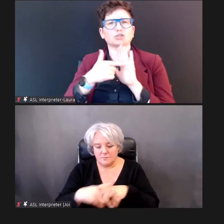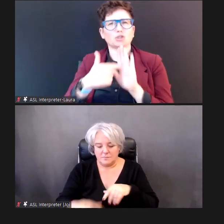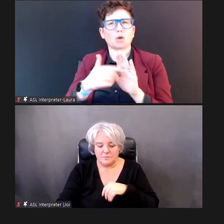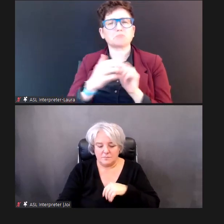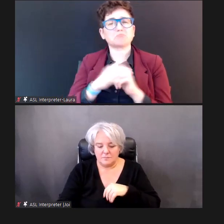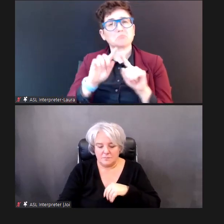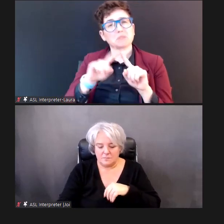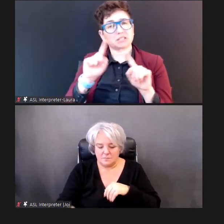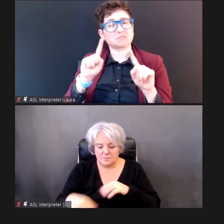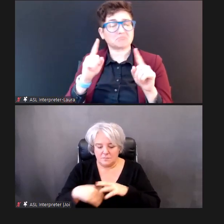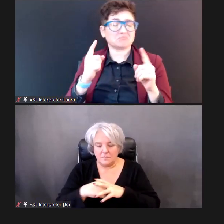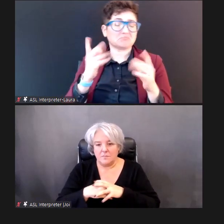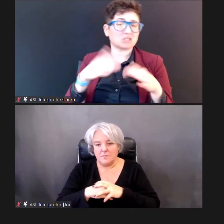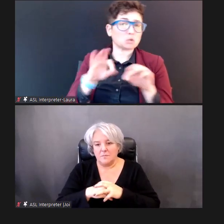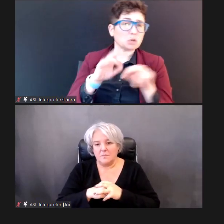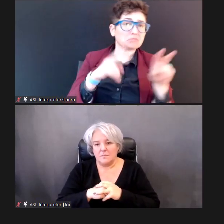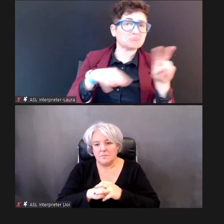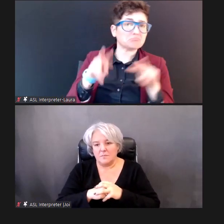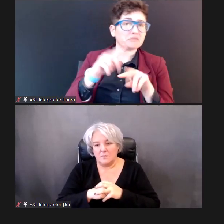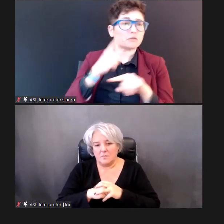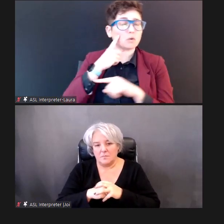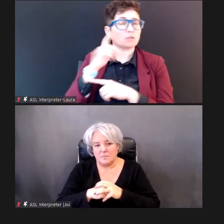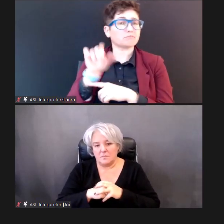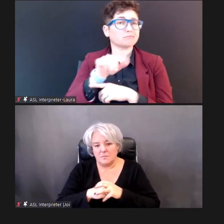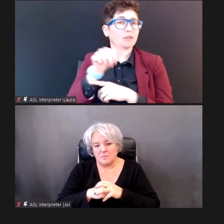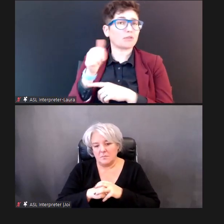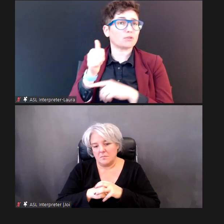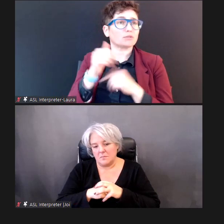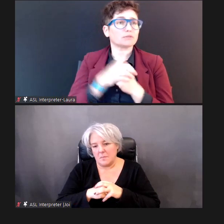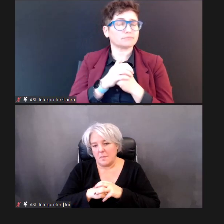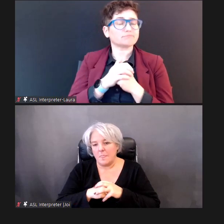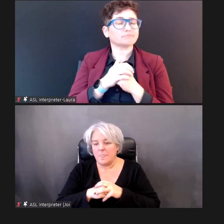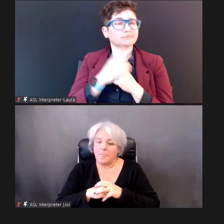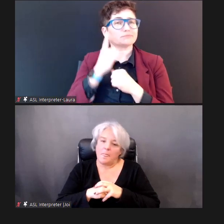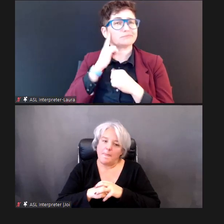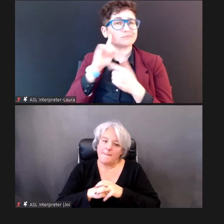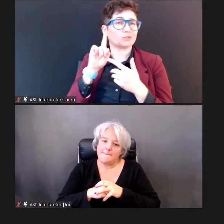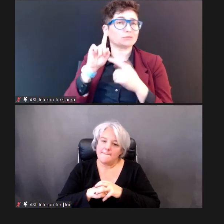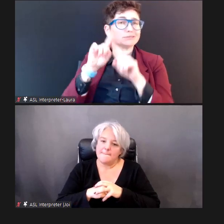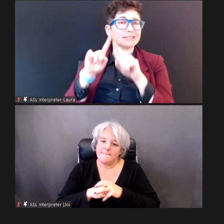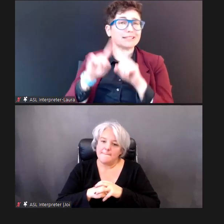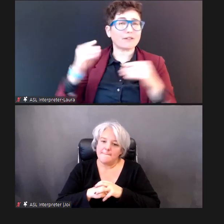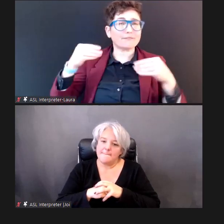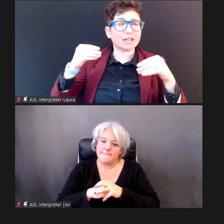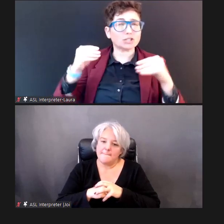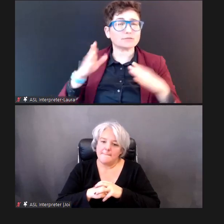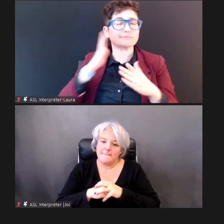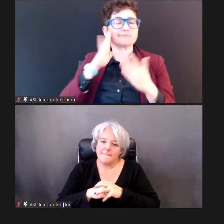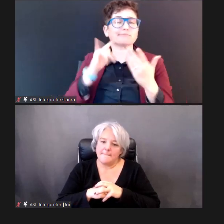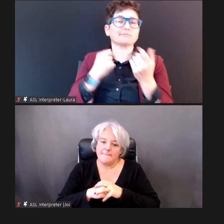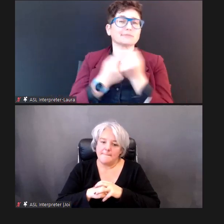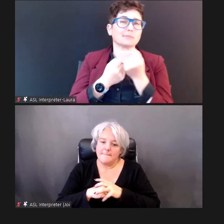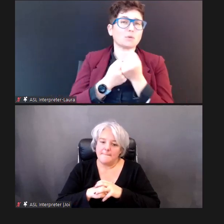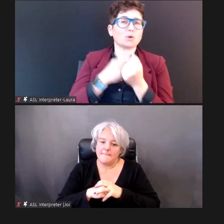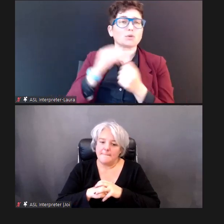shopping um for um a across venders that